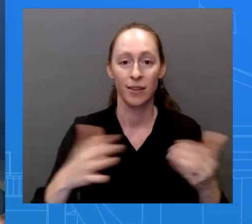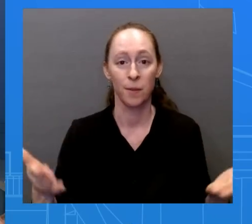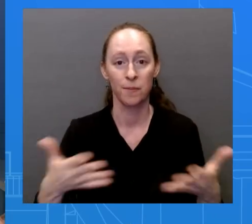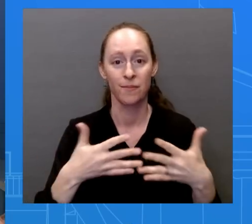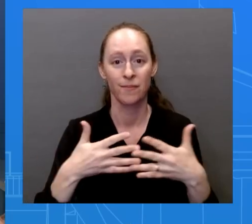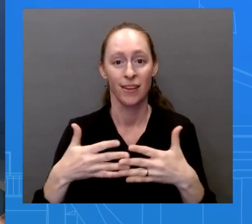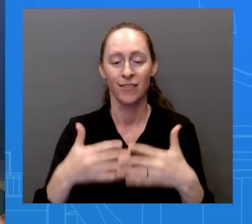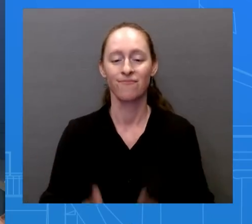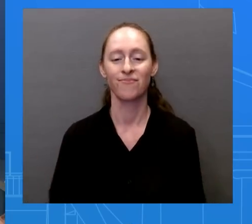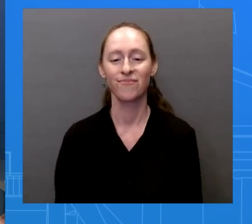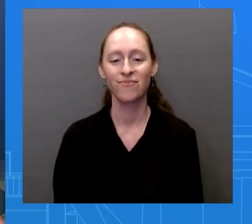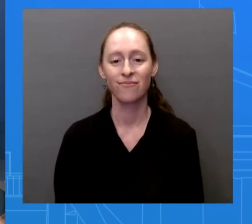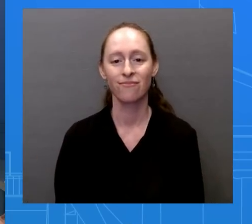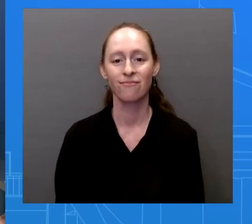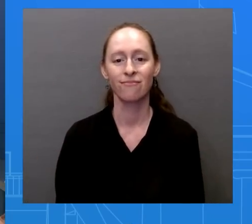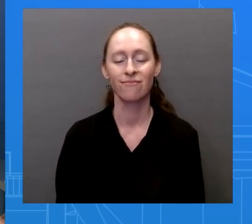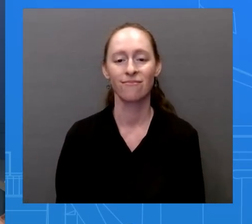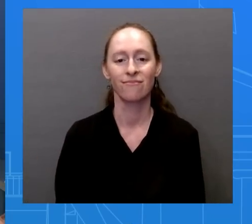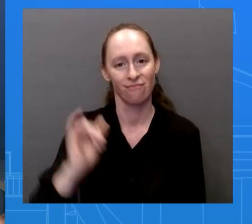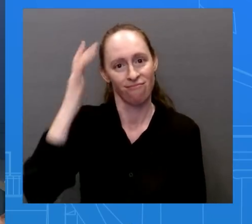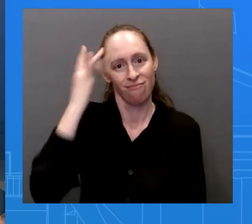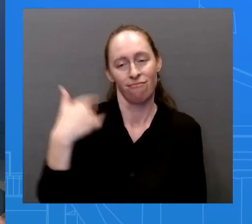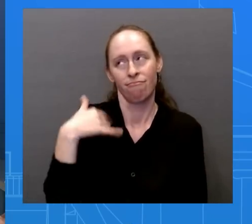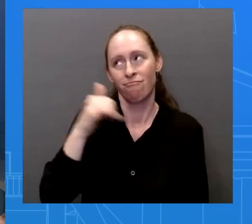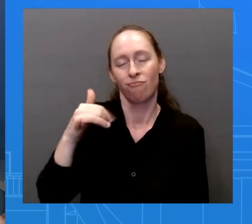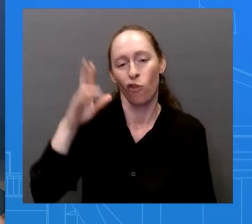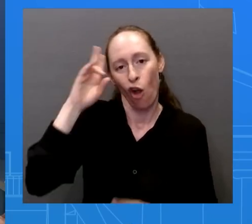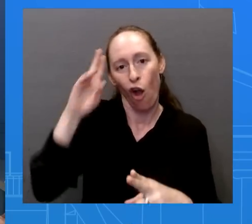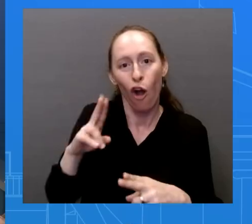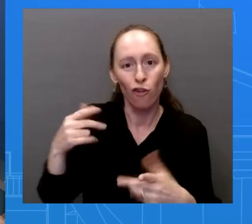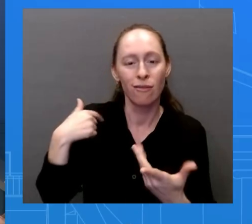who have stood with the LGBTQ community for many years